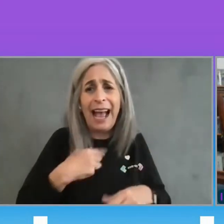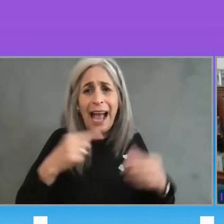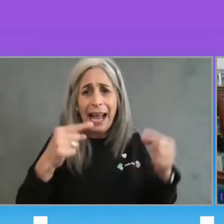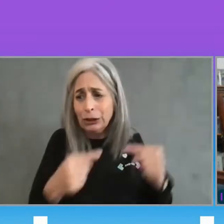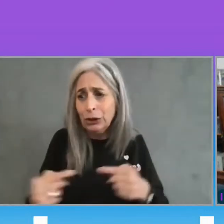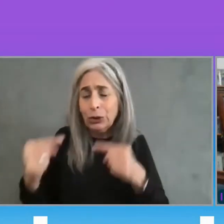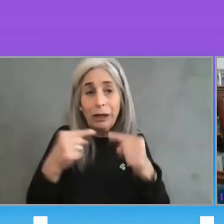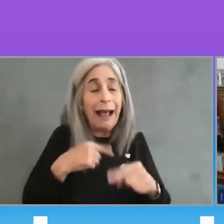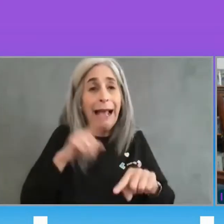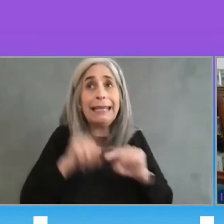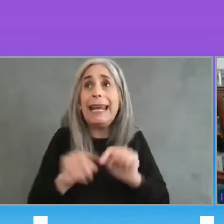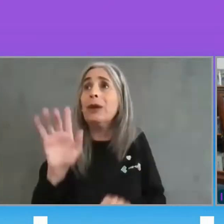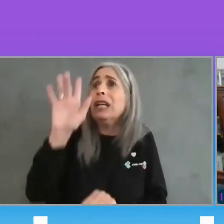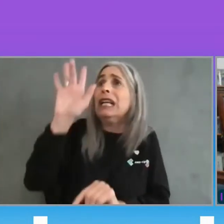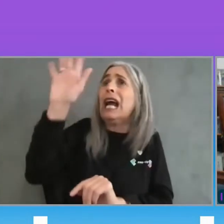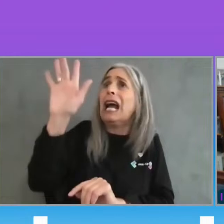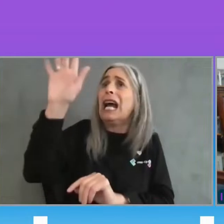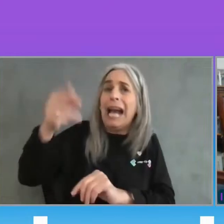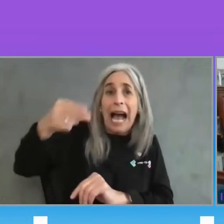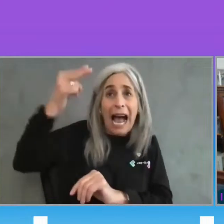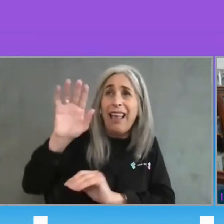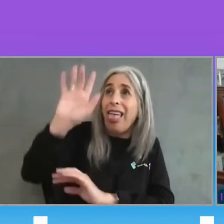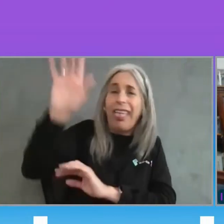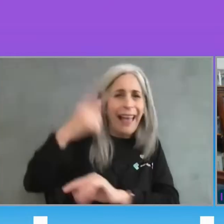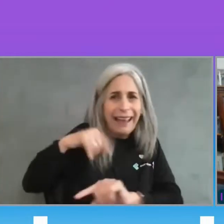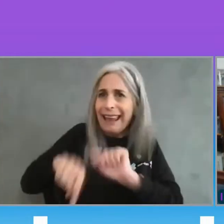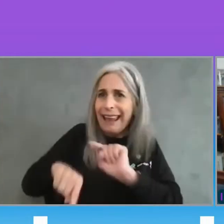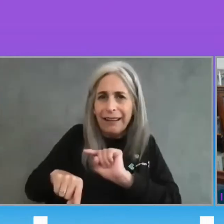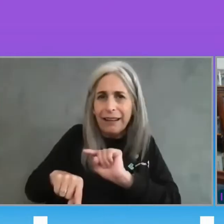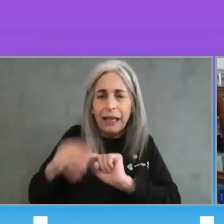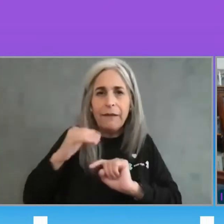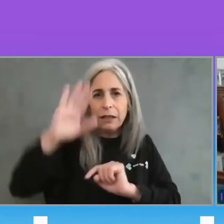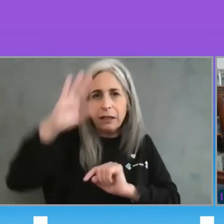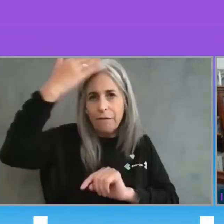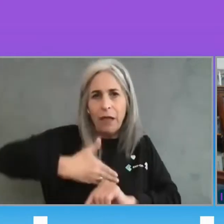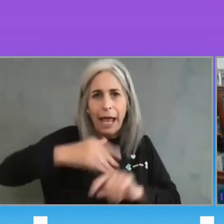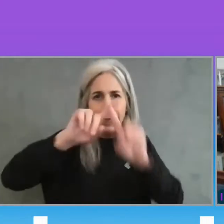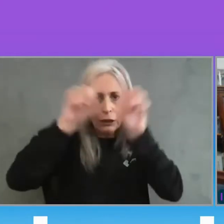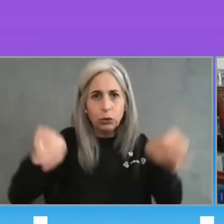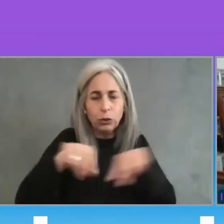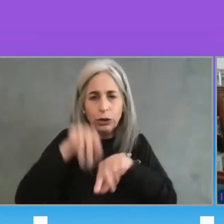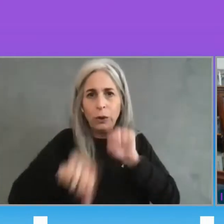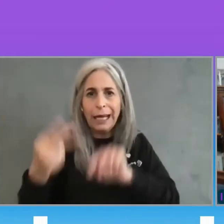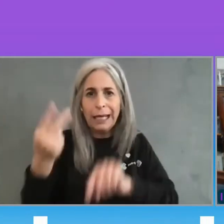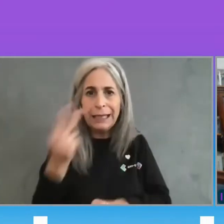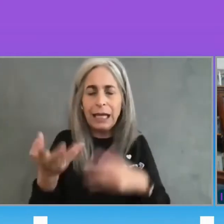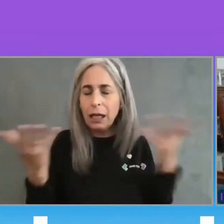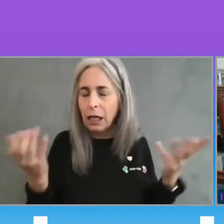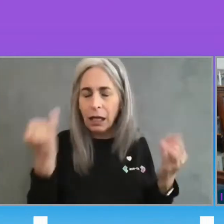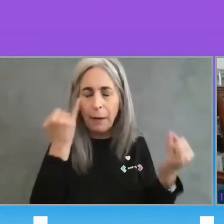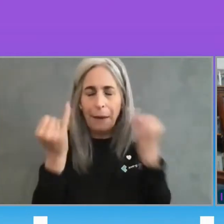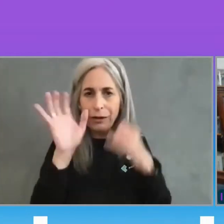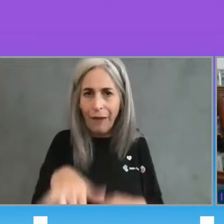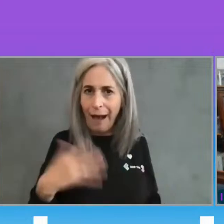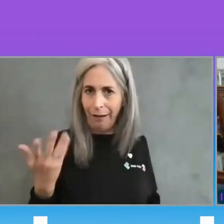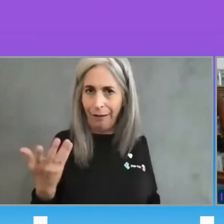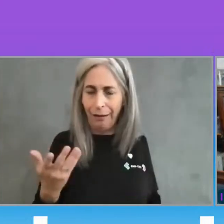because I can't reach things that are up high. But imagine when everything's a flat screen and you can't see. And so I